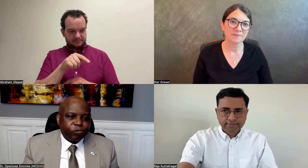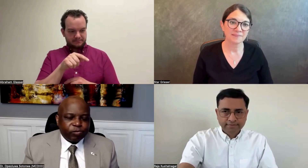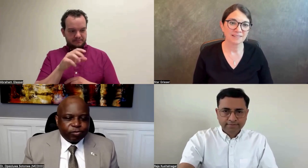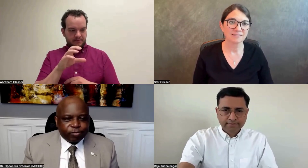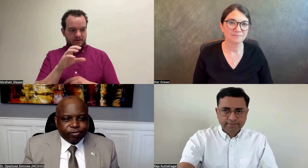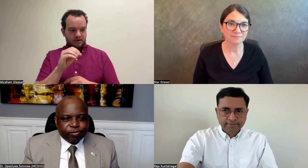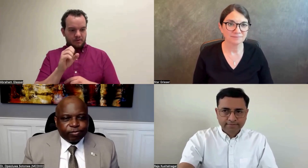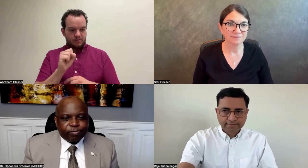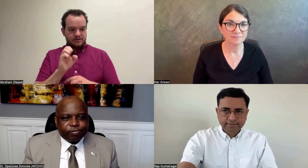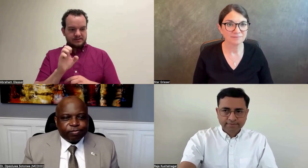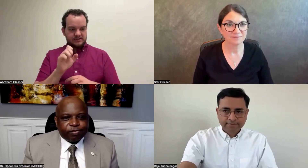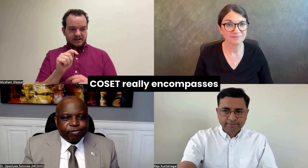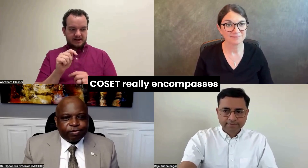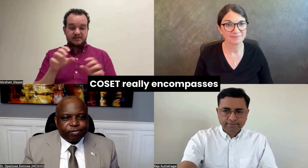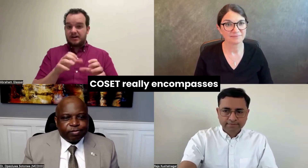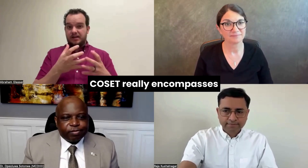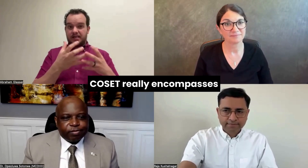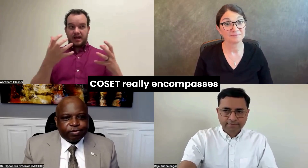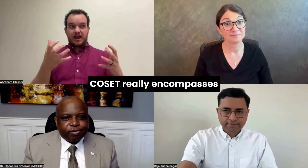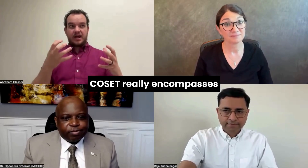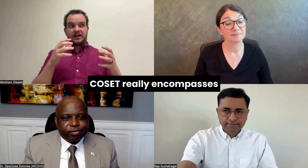COSET really encompasses